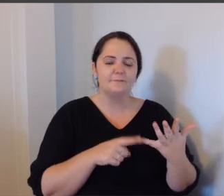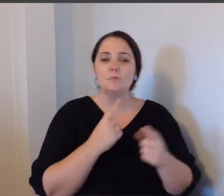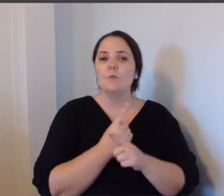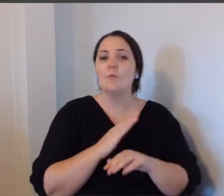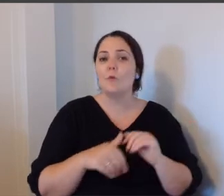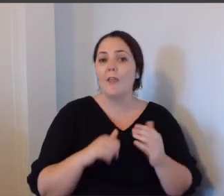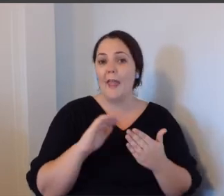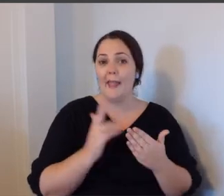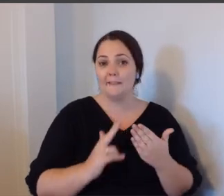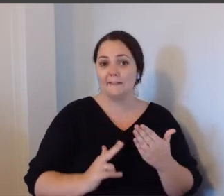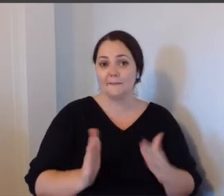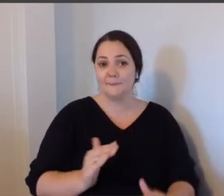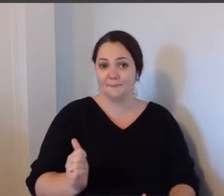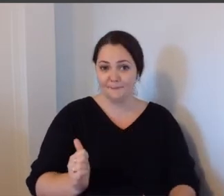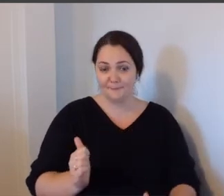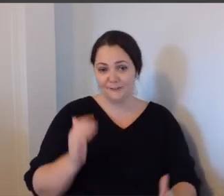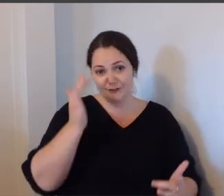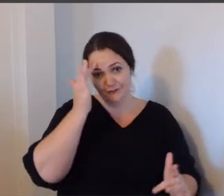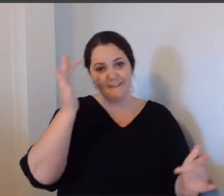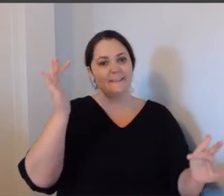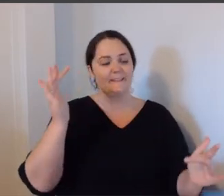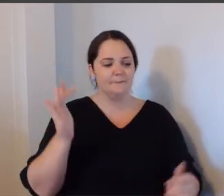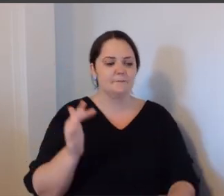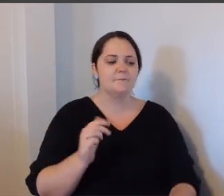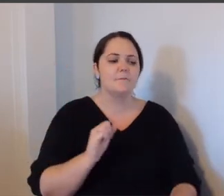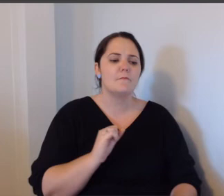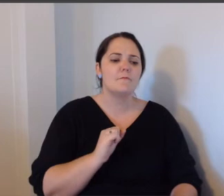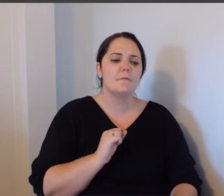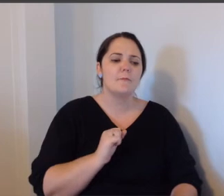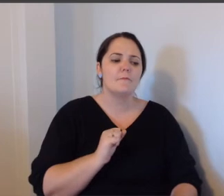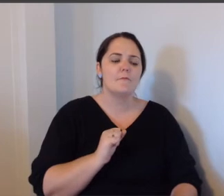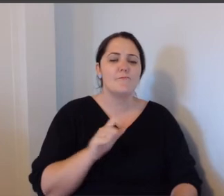You might have noticed until this point that I've discussed a lot of male artists because the